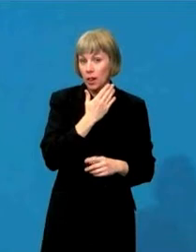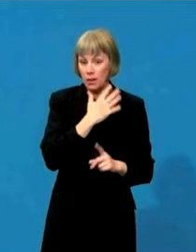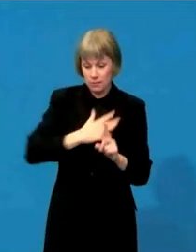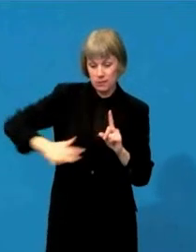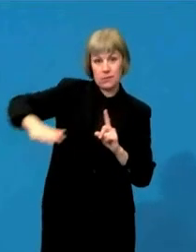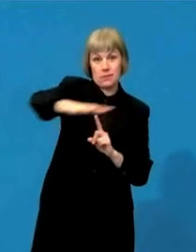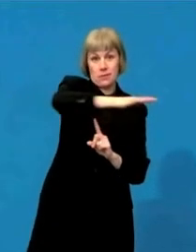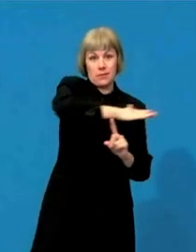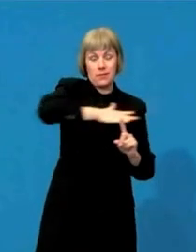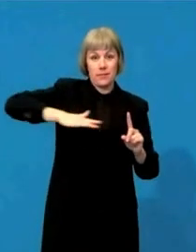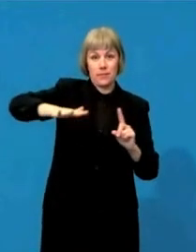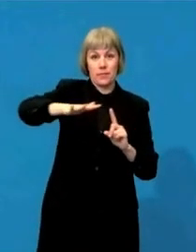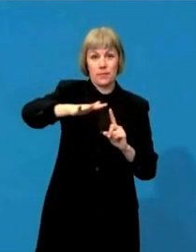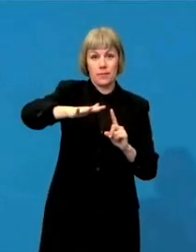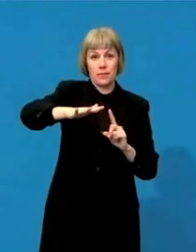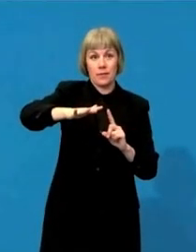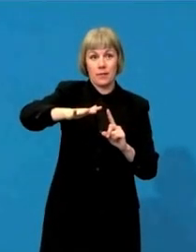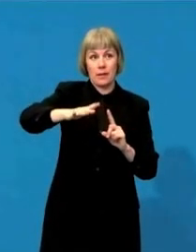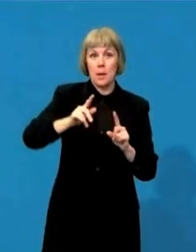So we are predominantly an Indigenous town.